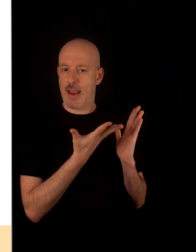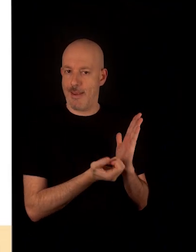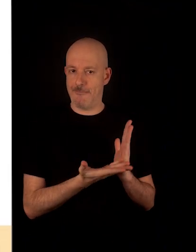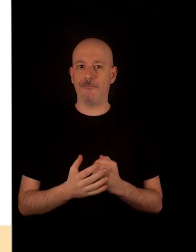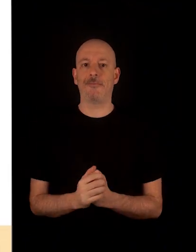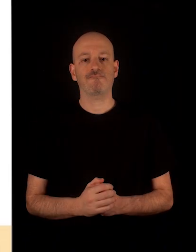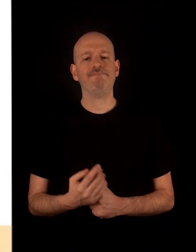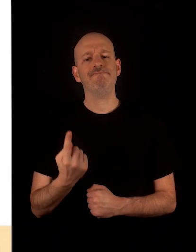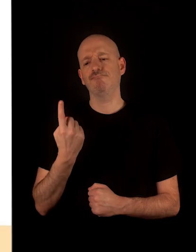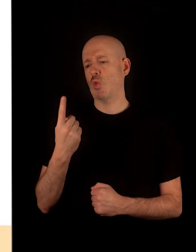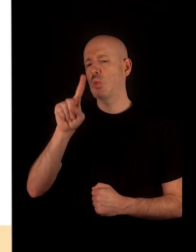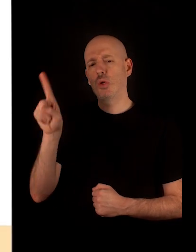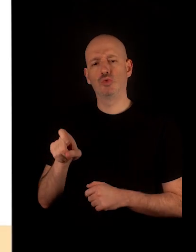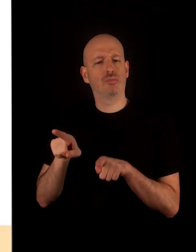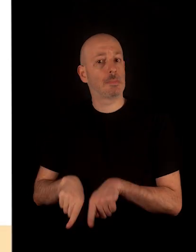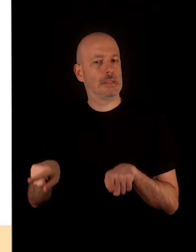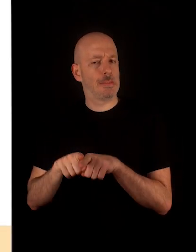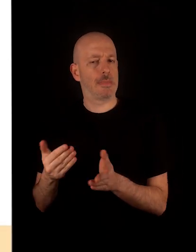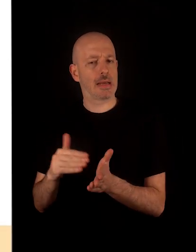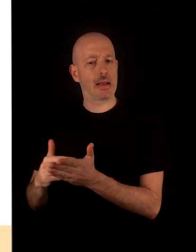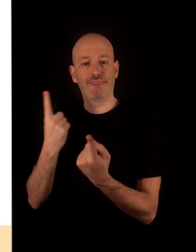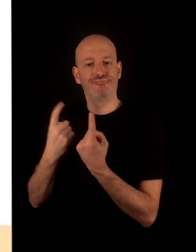‘What is the project relevance?’ ‘How the resicdency is relevant to